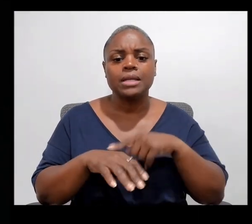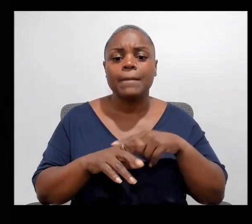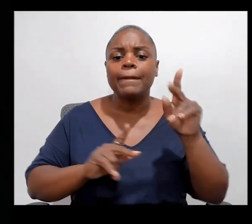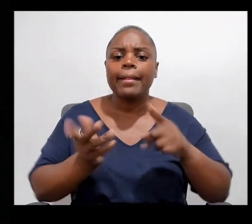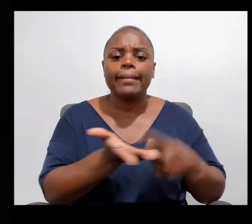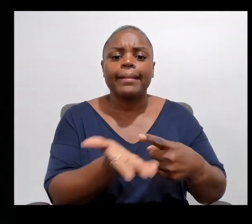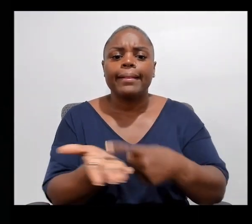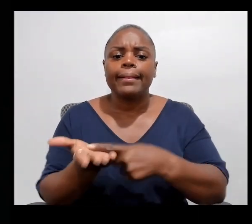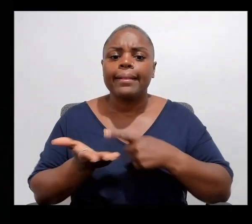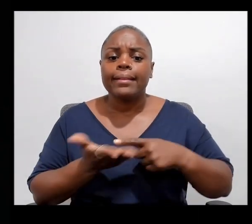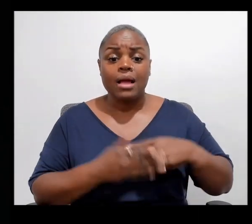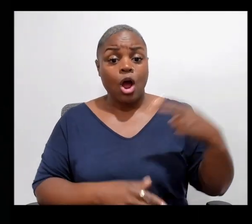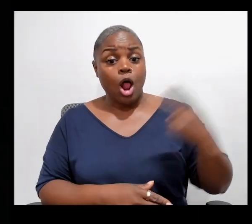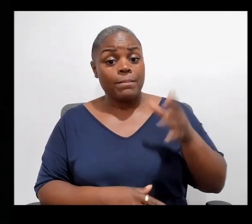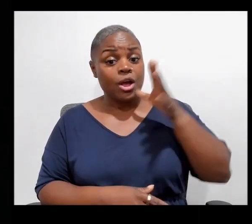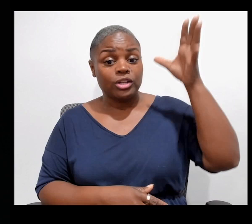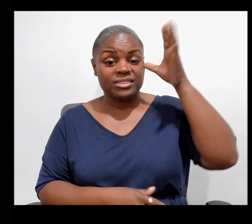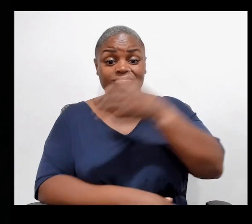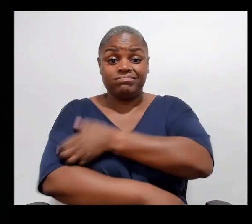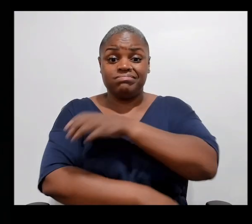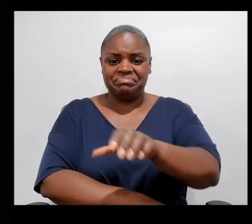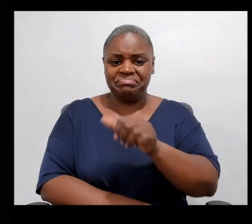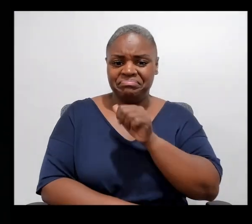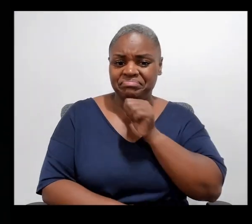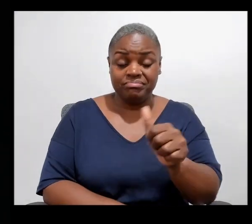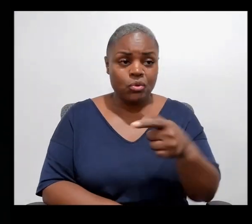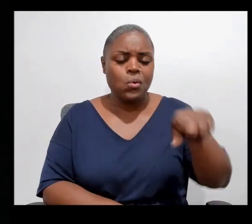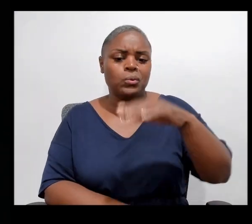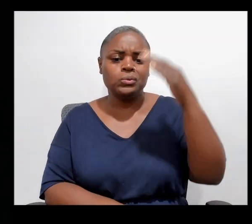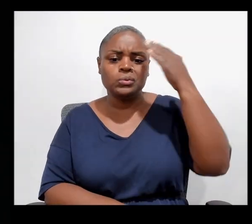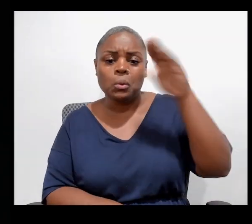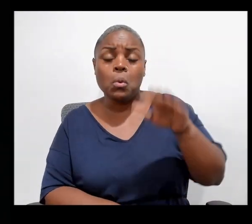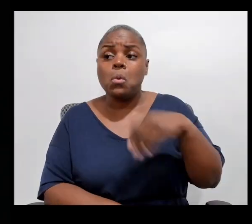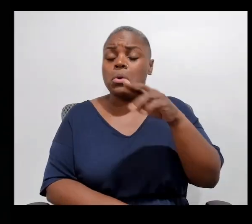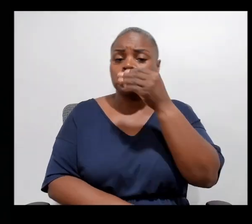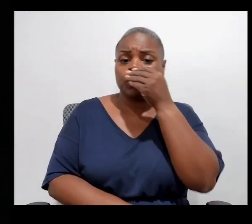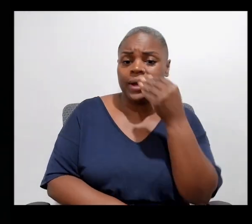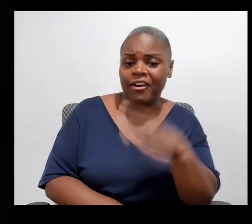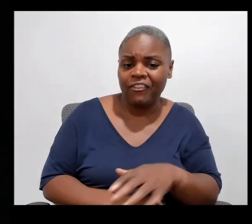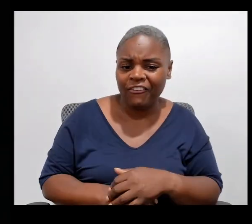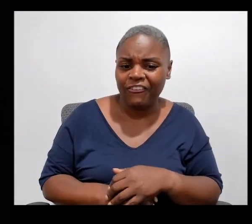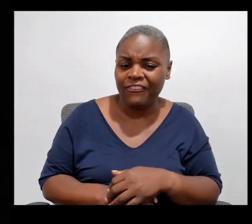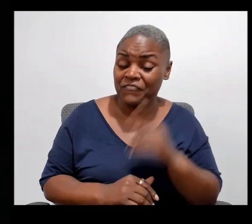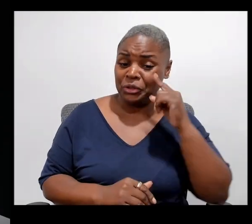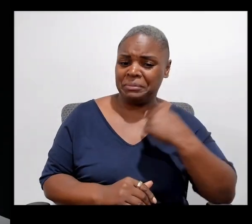so many times people talk about how Harlem parents are disempowered, or they don't know, or they don't care.